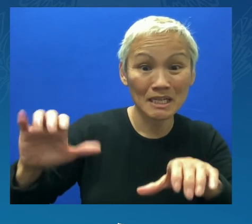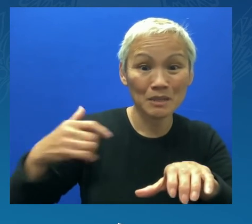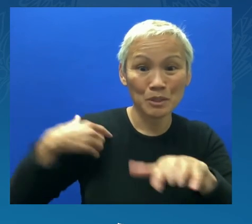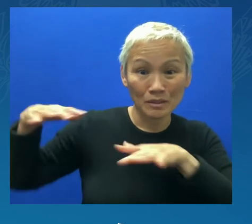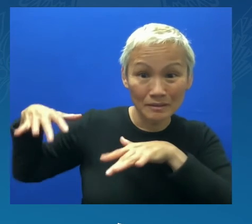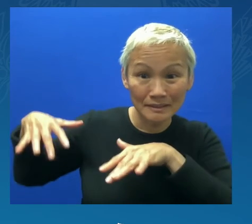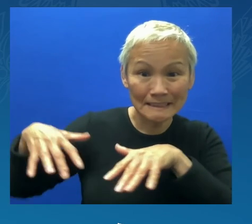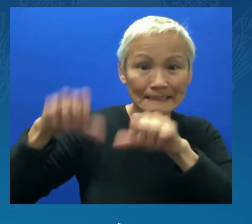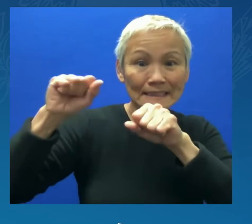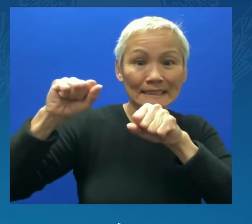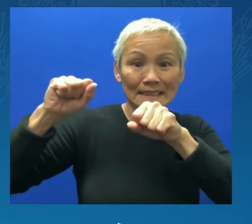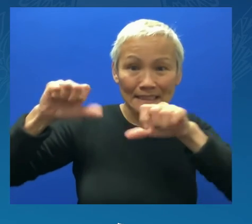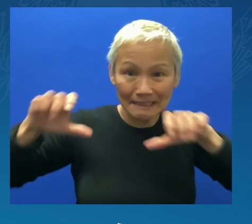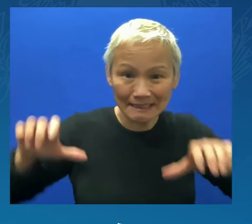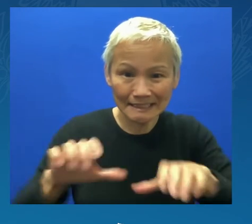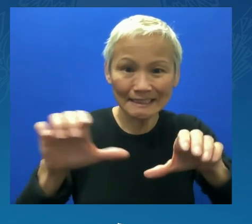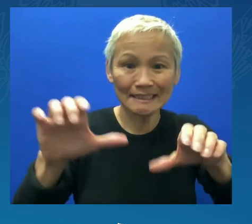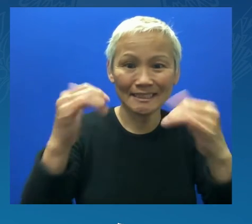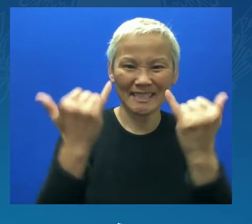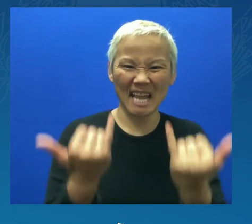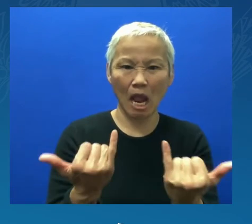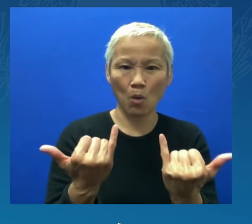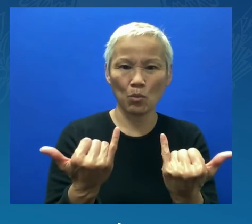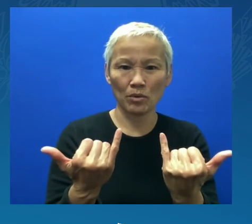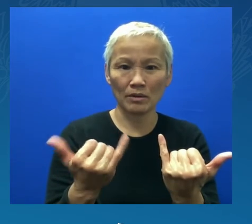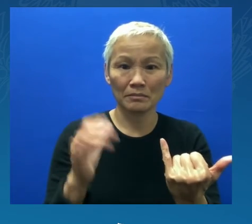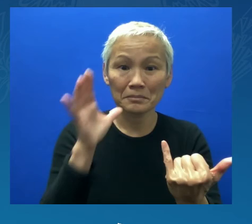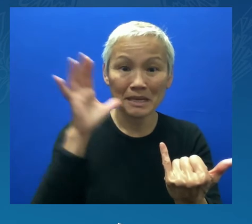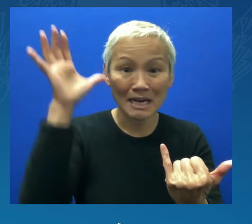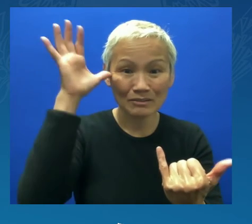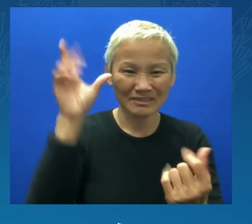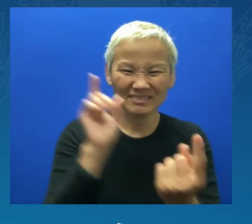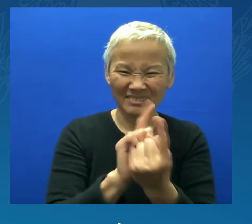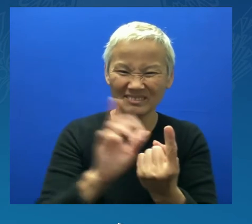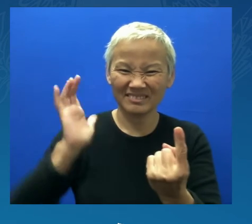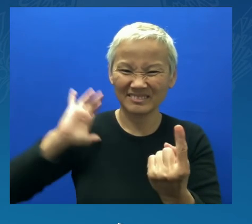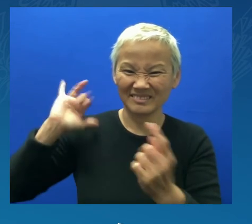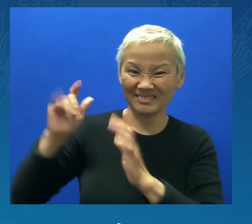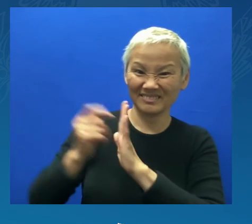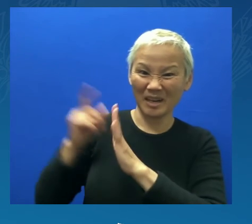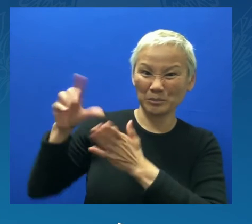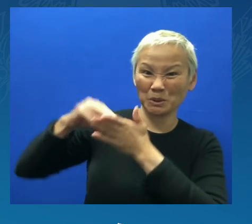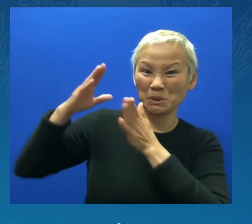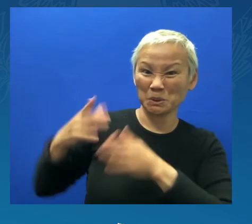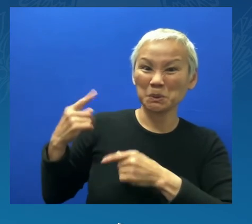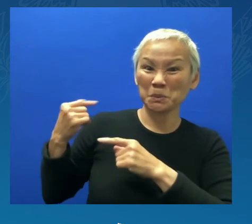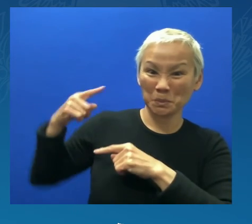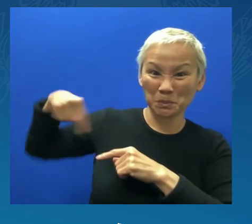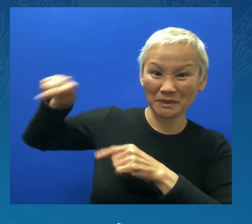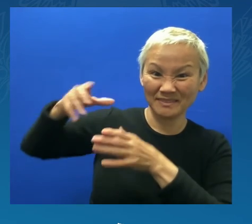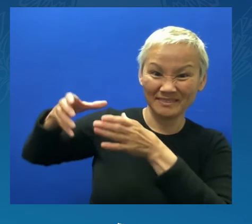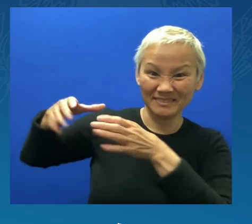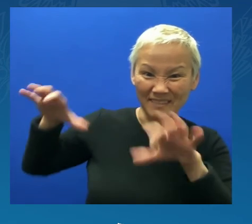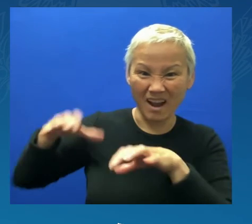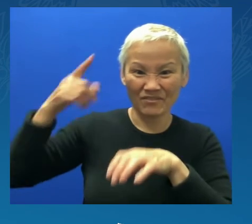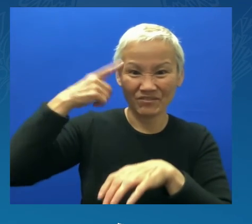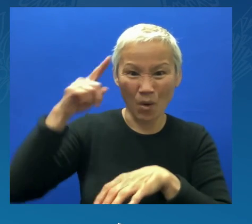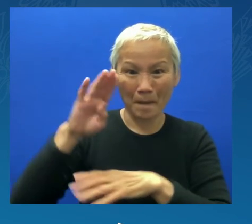fighting for civil rights back in the day. And one of the things that we all remember about all the greatest movements that have been